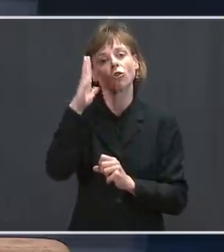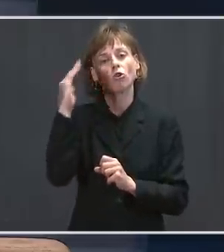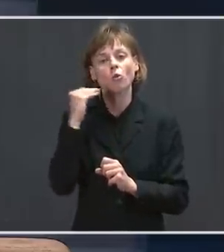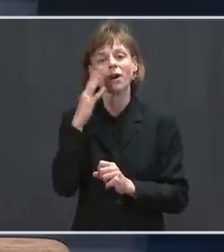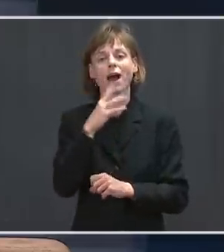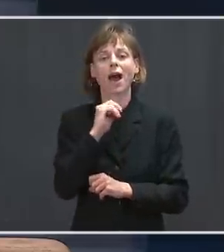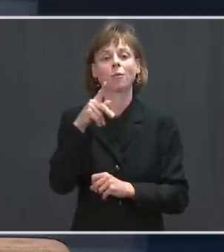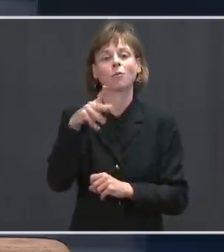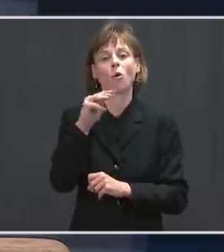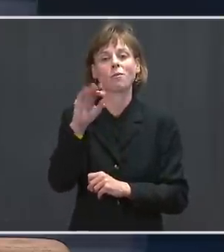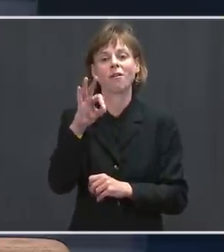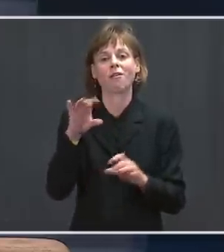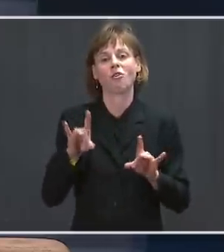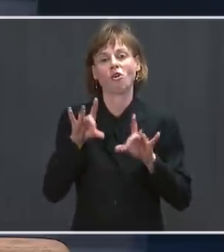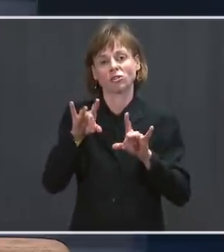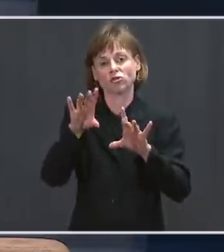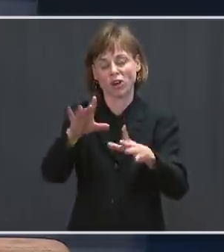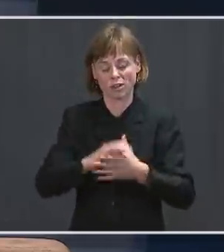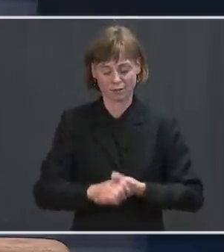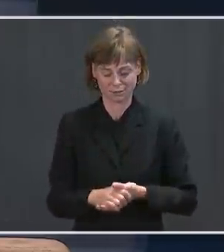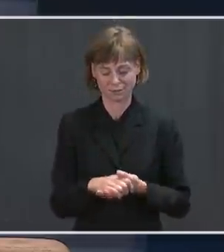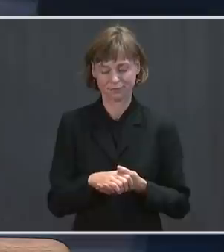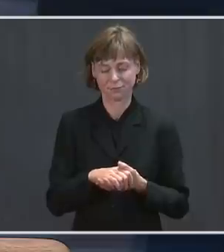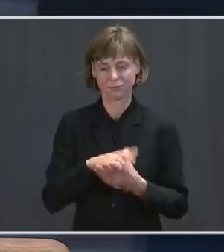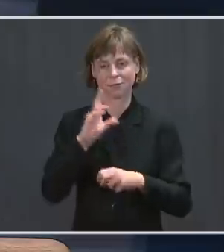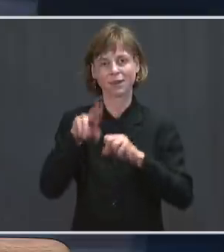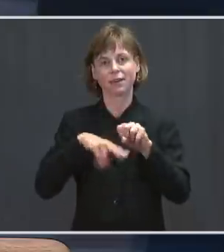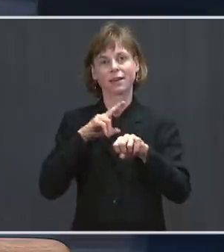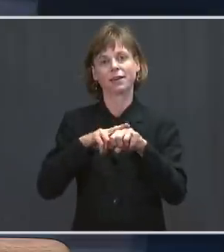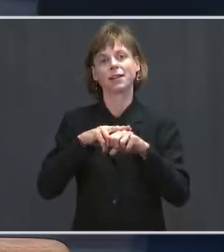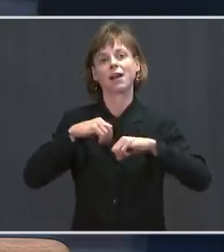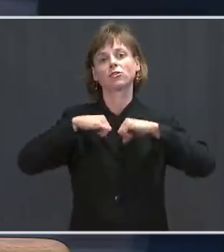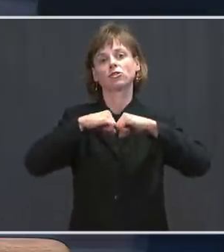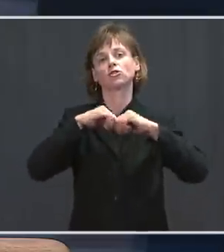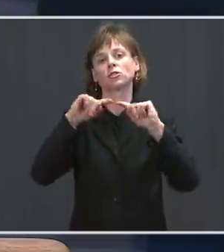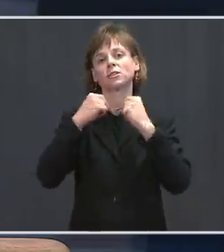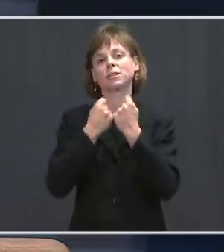And the National Security Team is working now with those allies to build out an ambitious agenda.